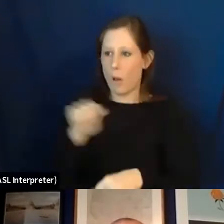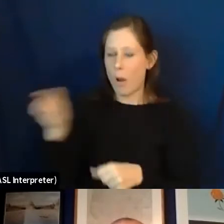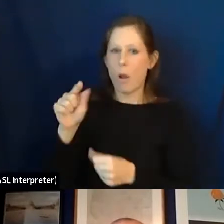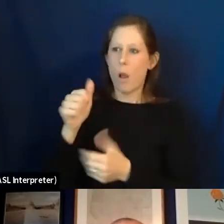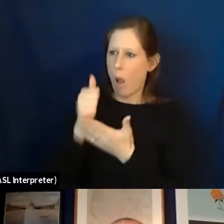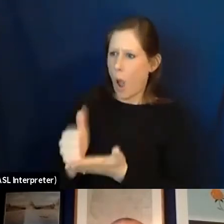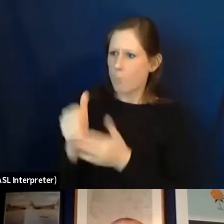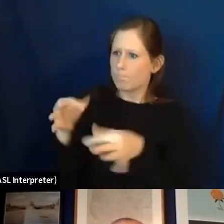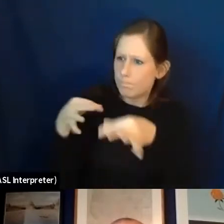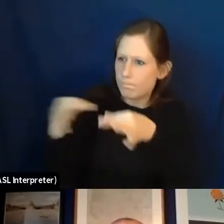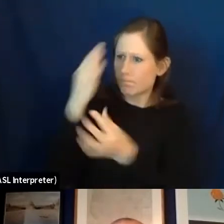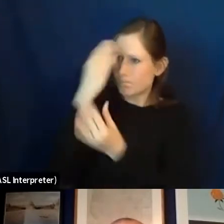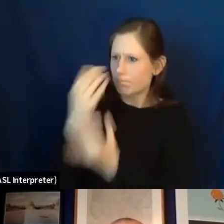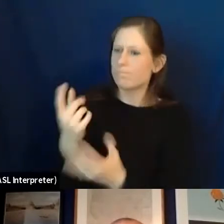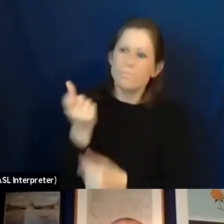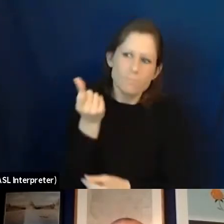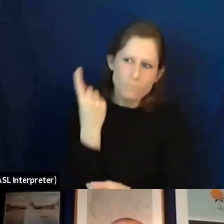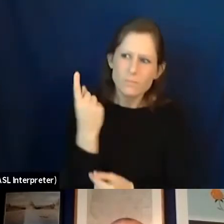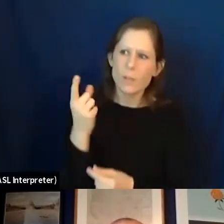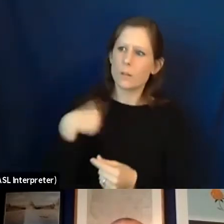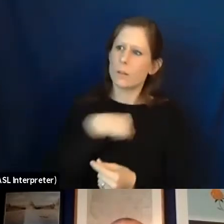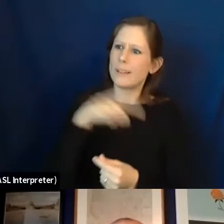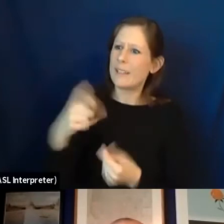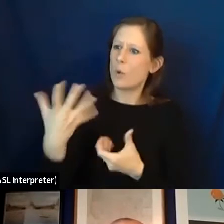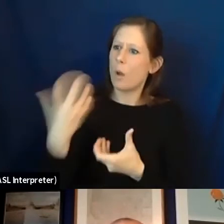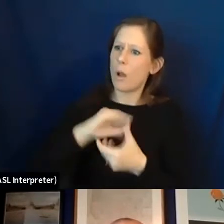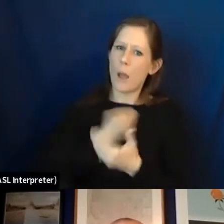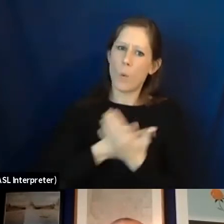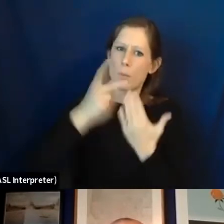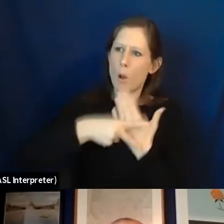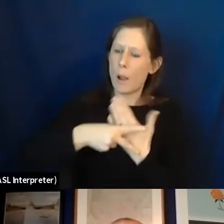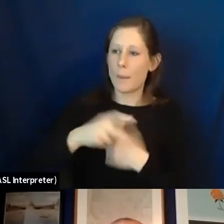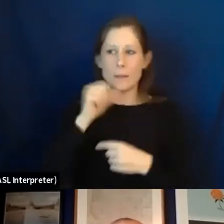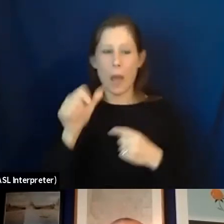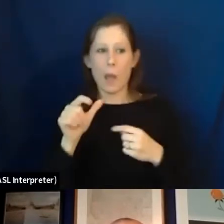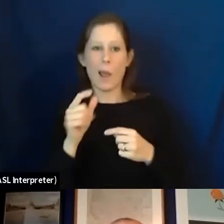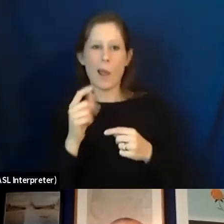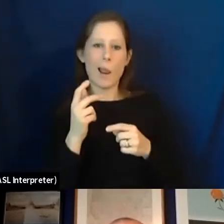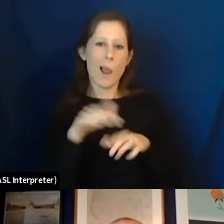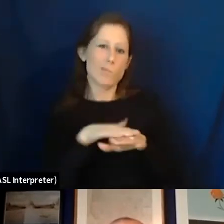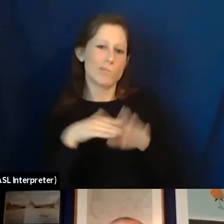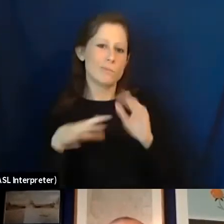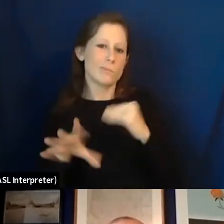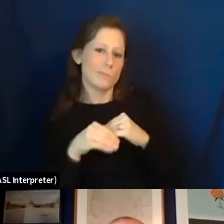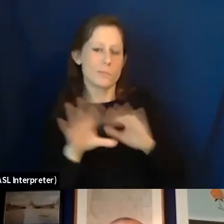we need that to be part of the programming and not an add-on but something that is there